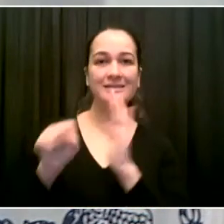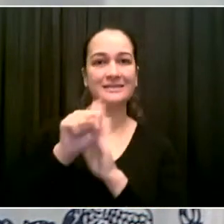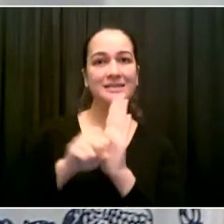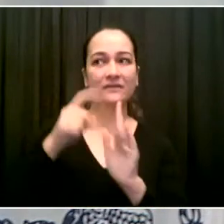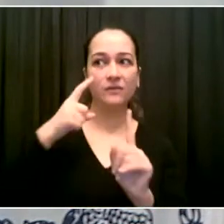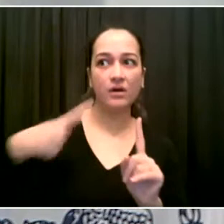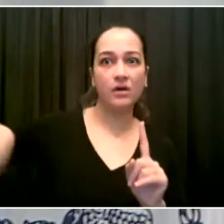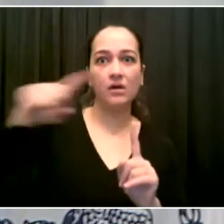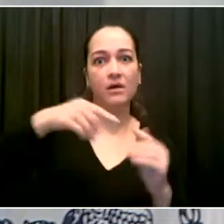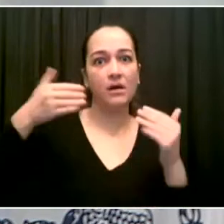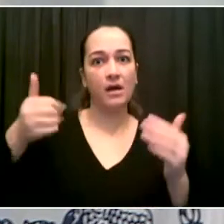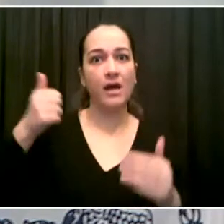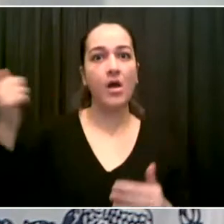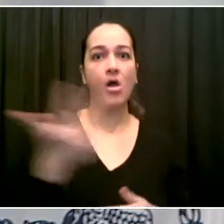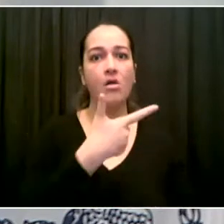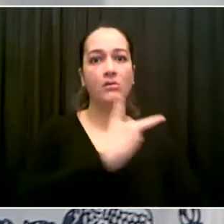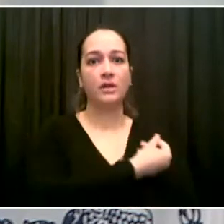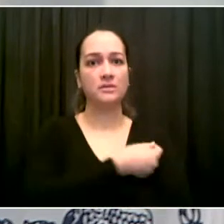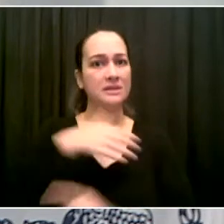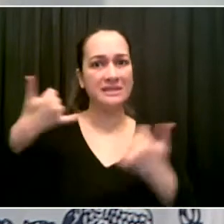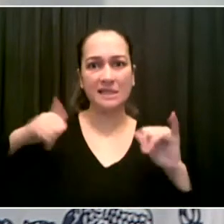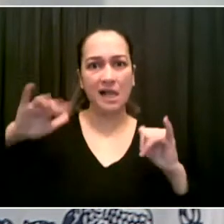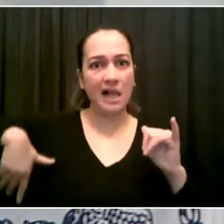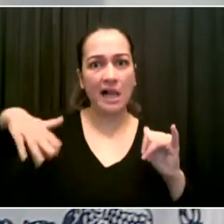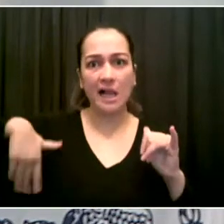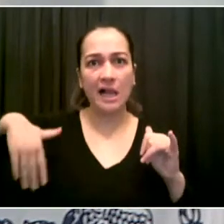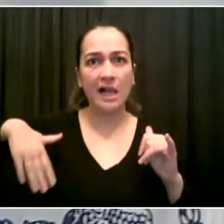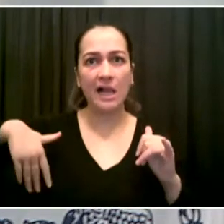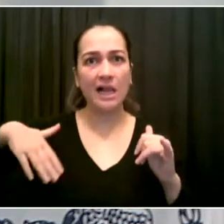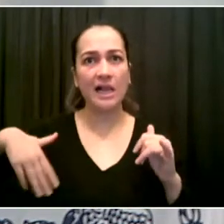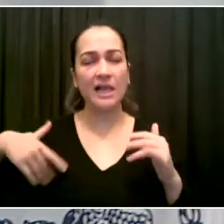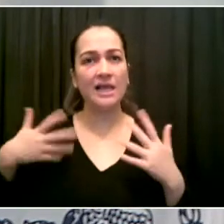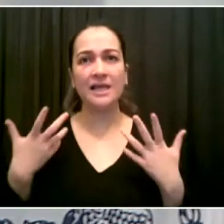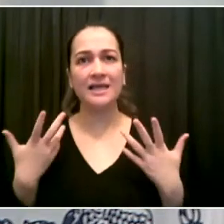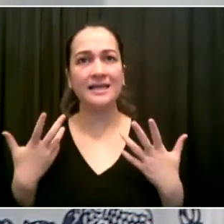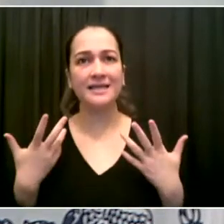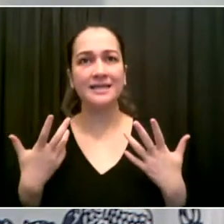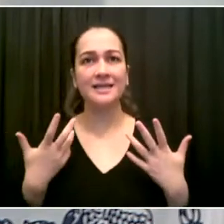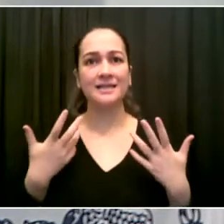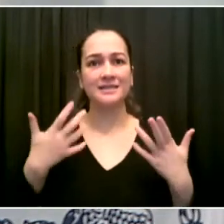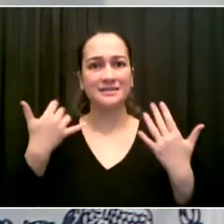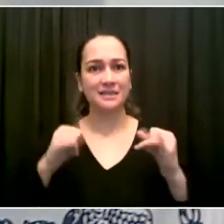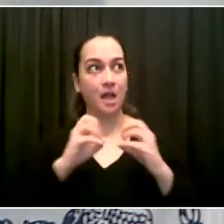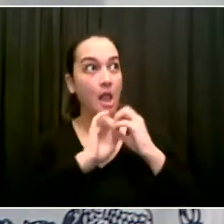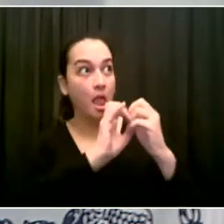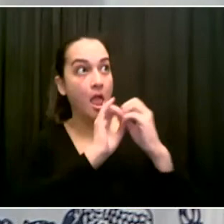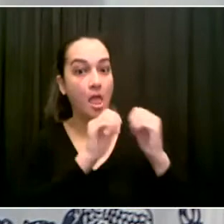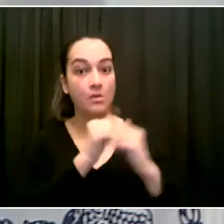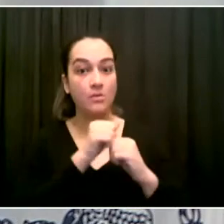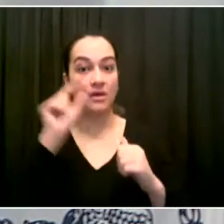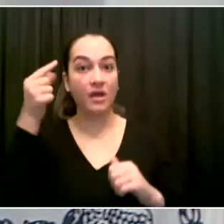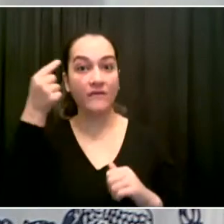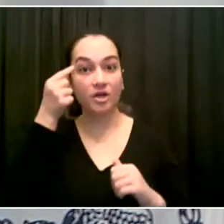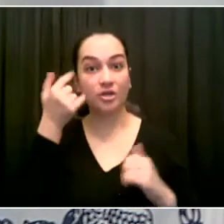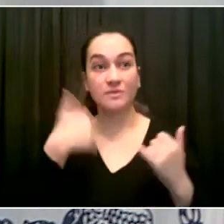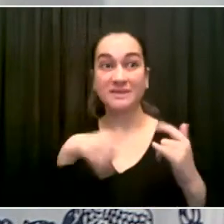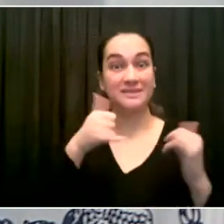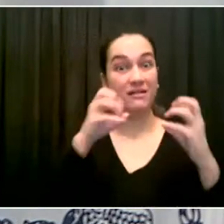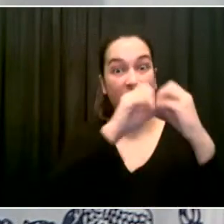TIMELINE FOR REACHING UNIVERSAL VACCINE ELIGIGIBILITY BY THE MAY 1